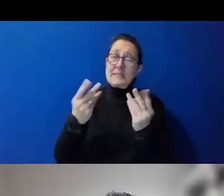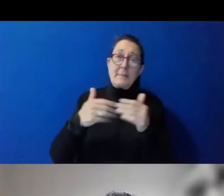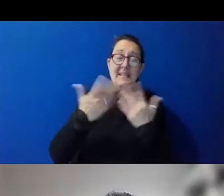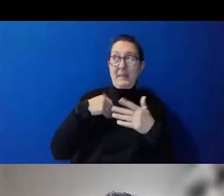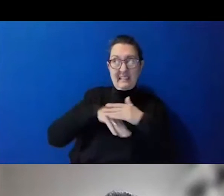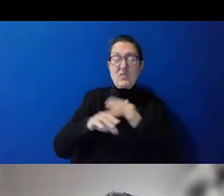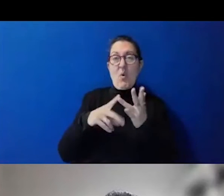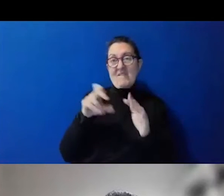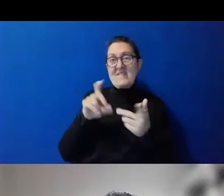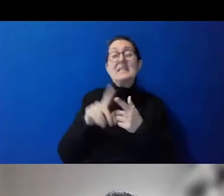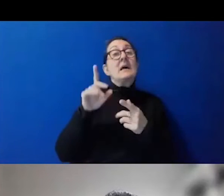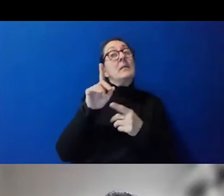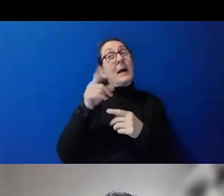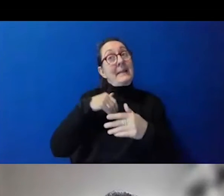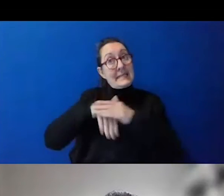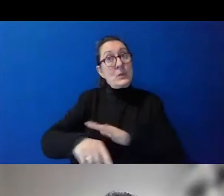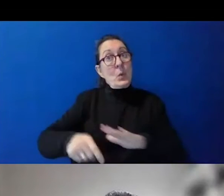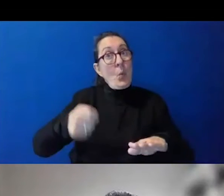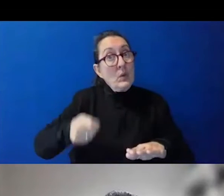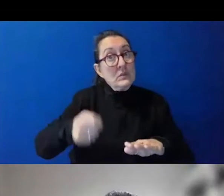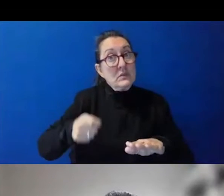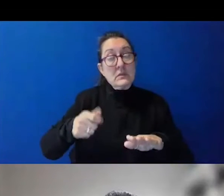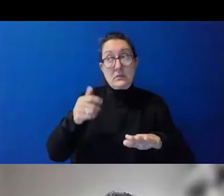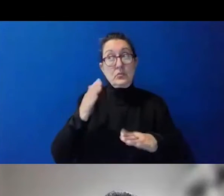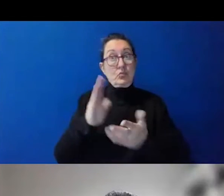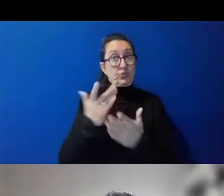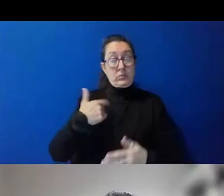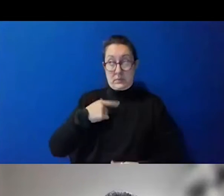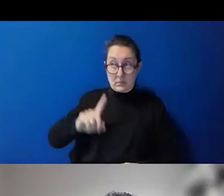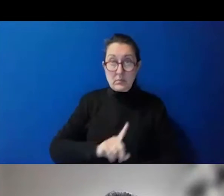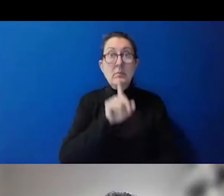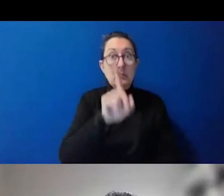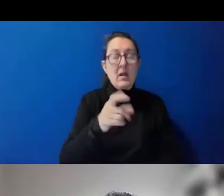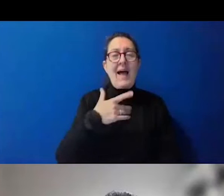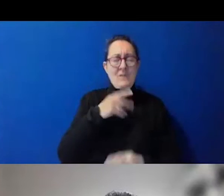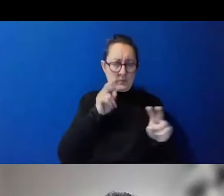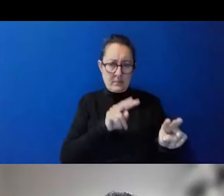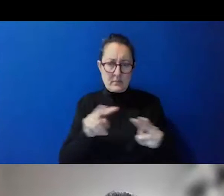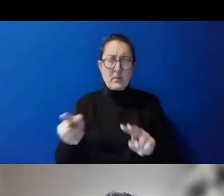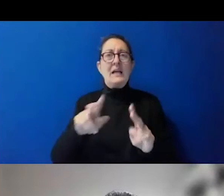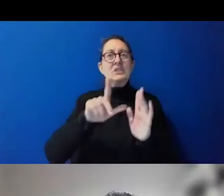that the timeline uh for these kinds of serious cases is met um and when there is a deal to be